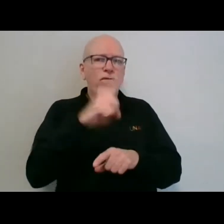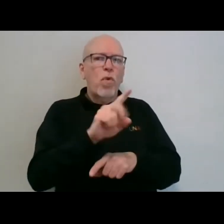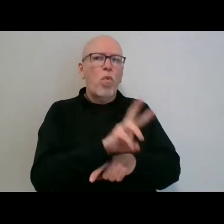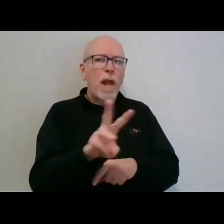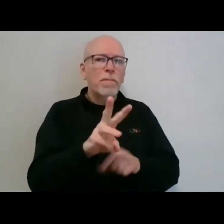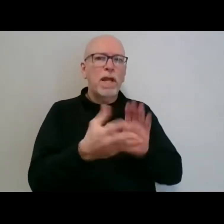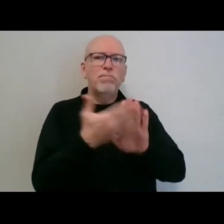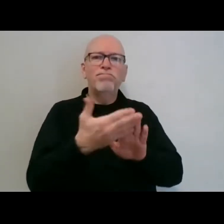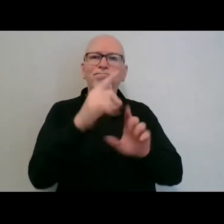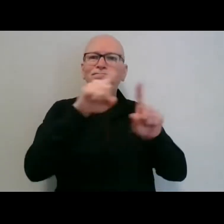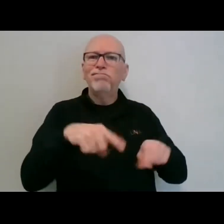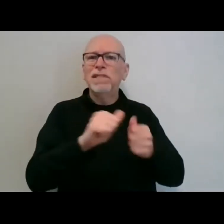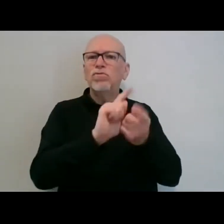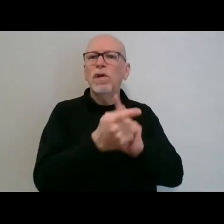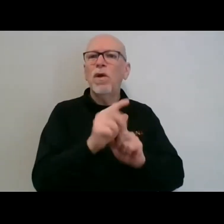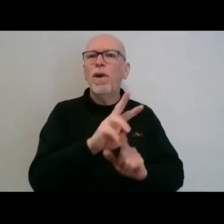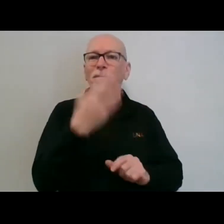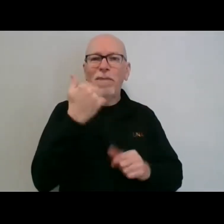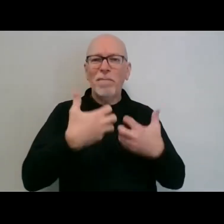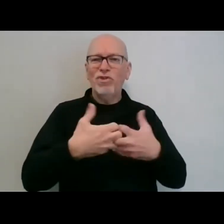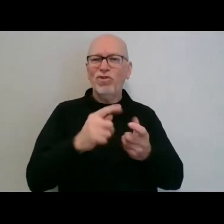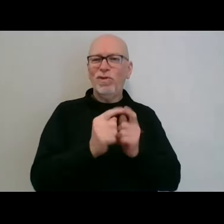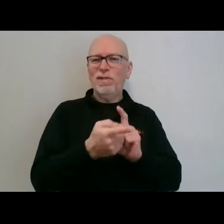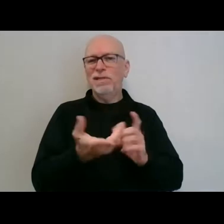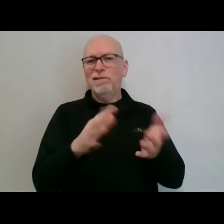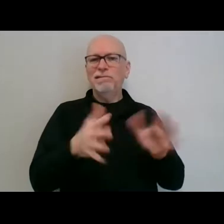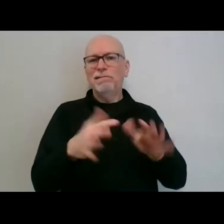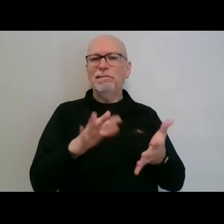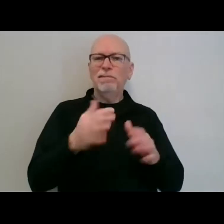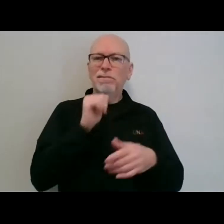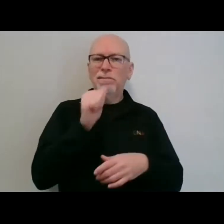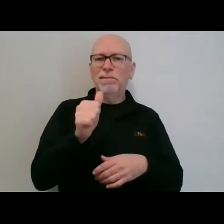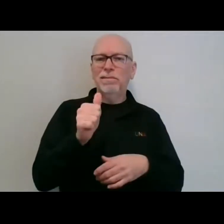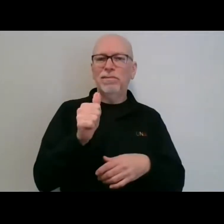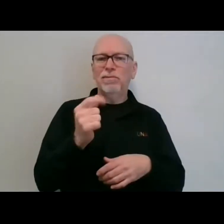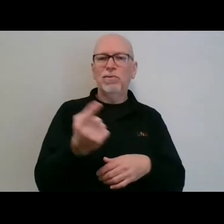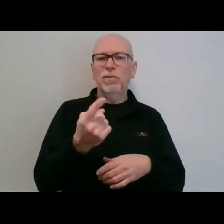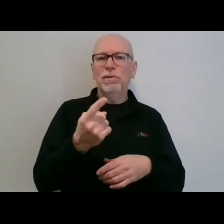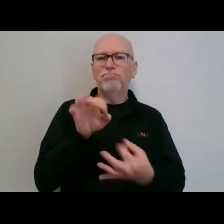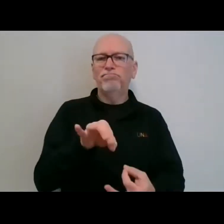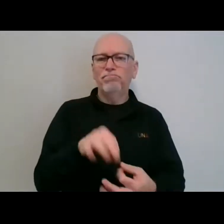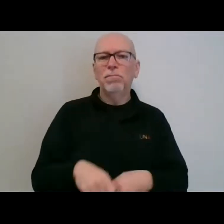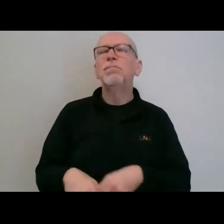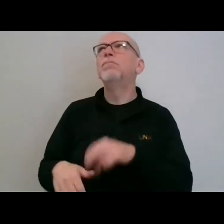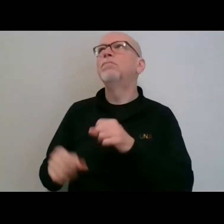for websites since machine translation is, seems to be problematic? Sure, sure.